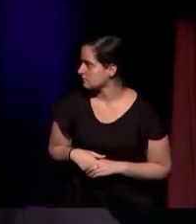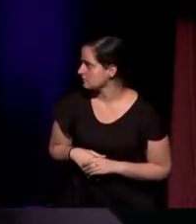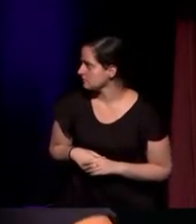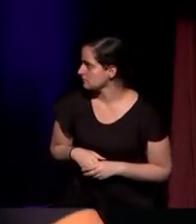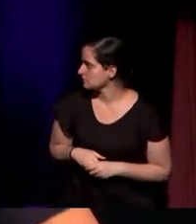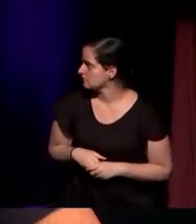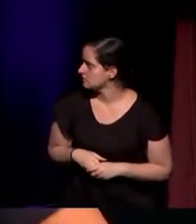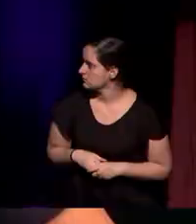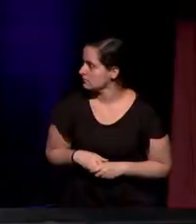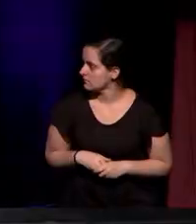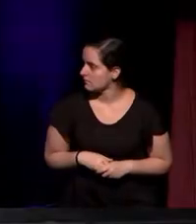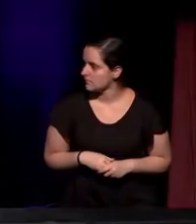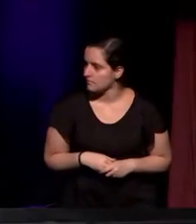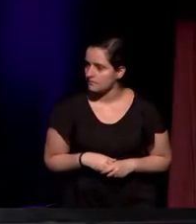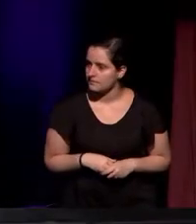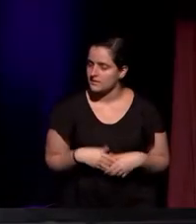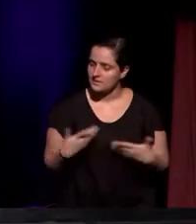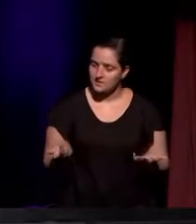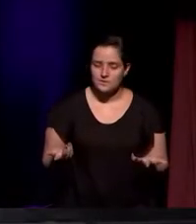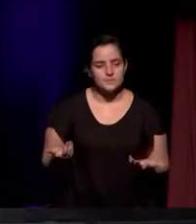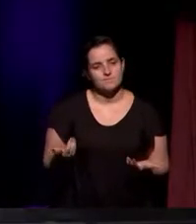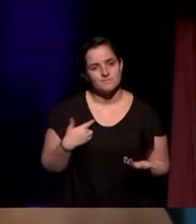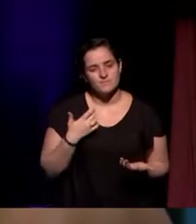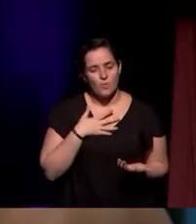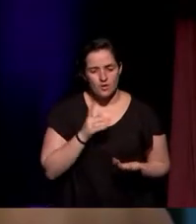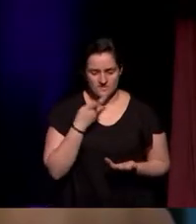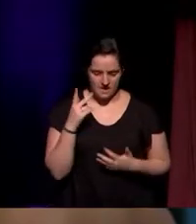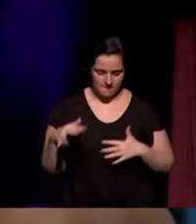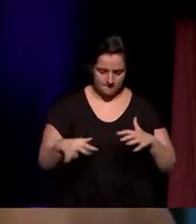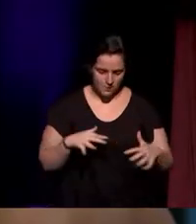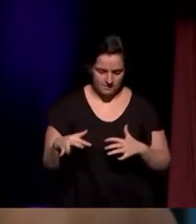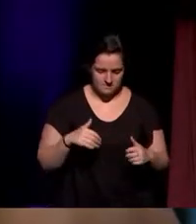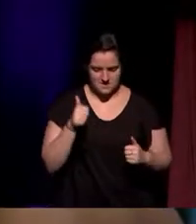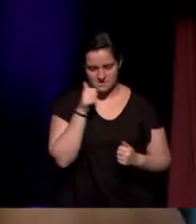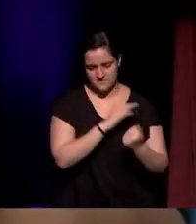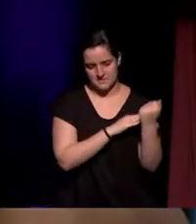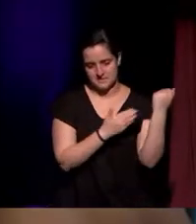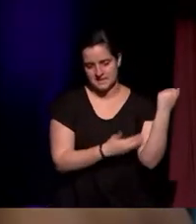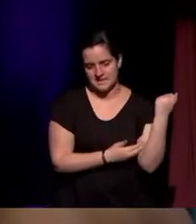I do not like to speak feminist movement still in the 1920s in Lebanon,